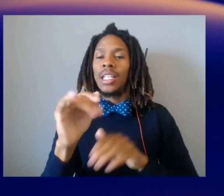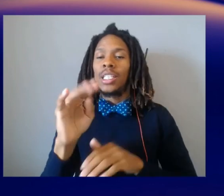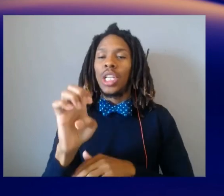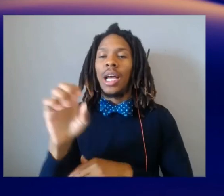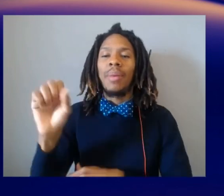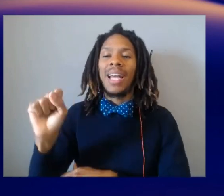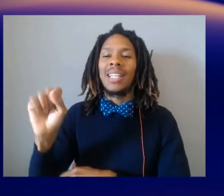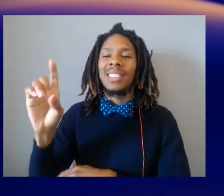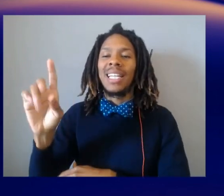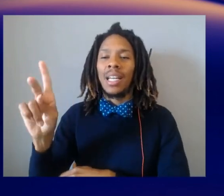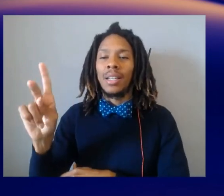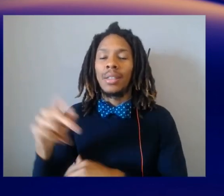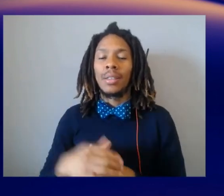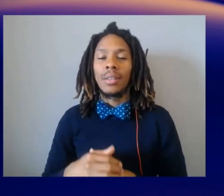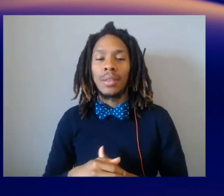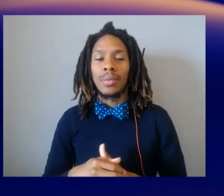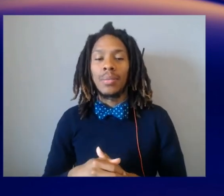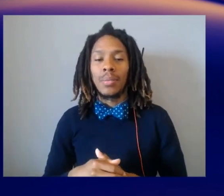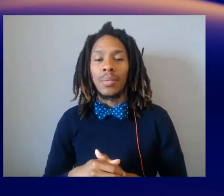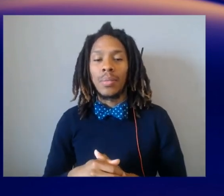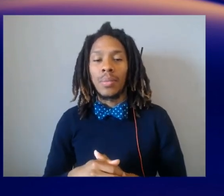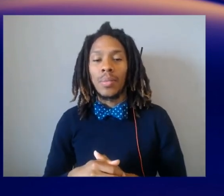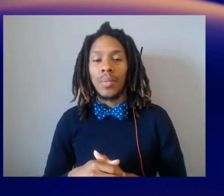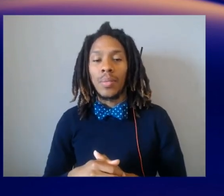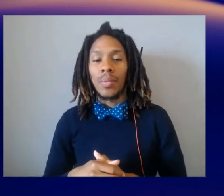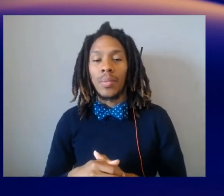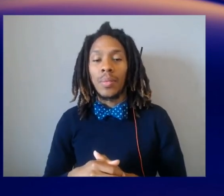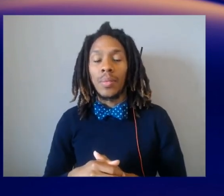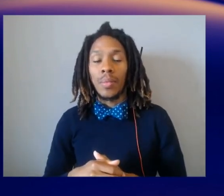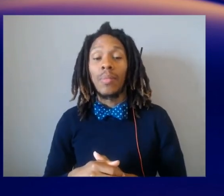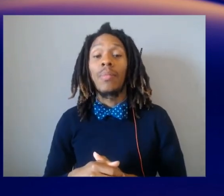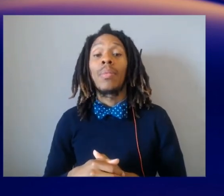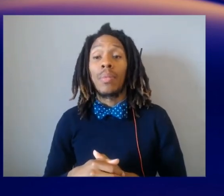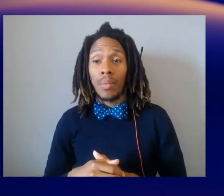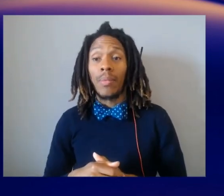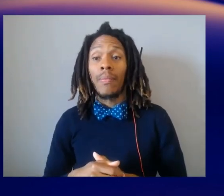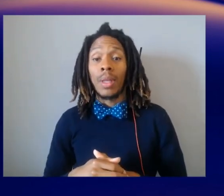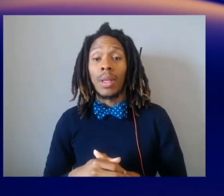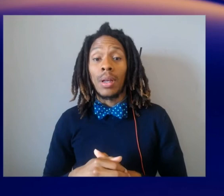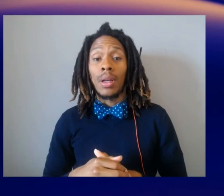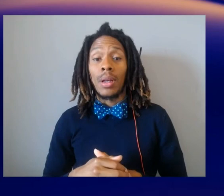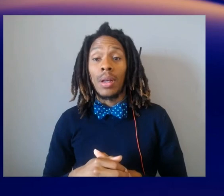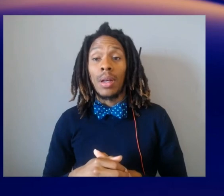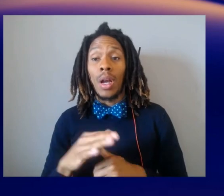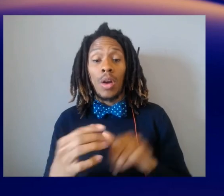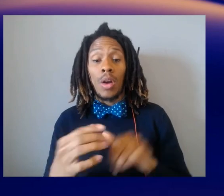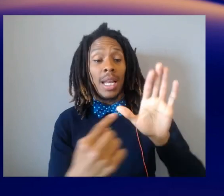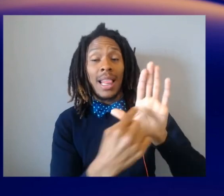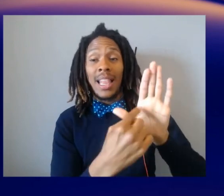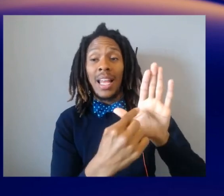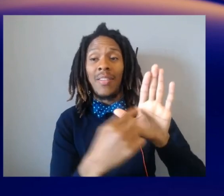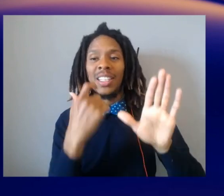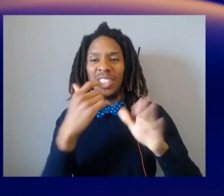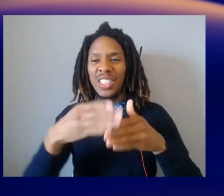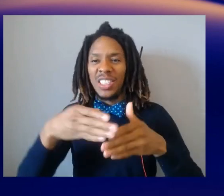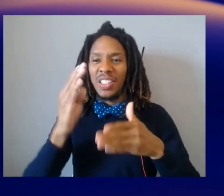And so what's happening is that on the left, I've just completed the telehealth visit. So we're actually gonna send a survey.